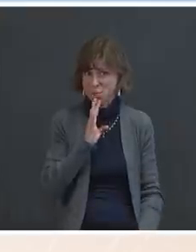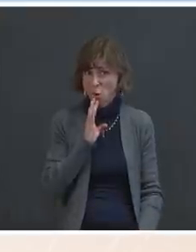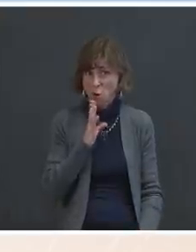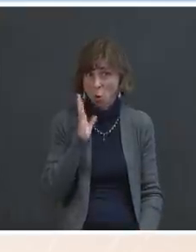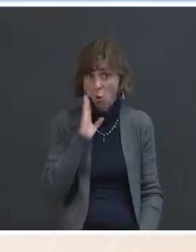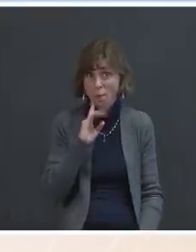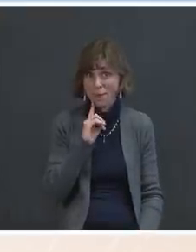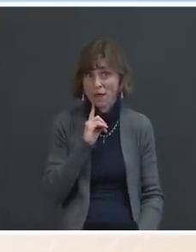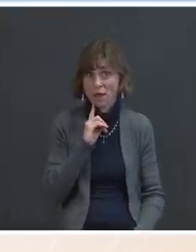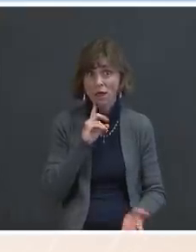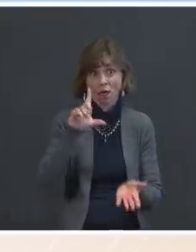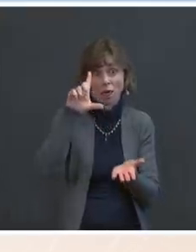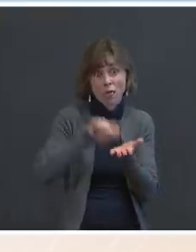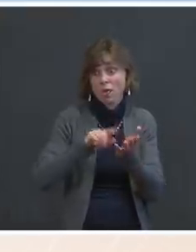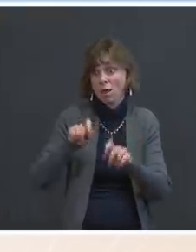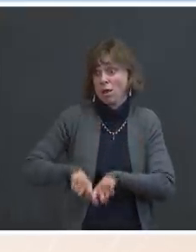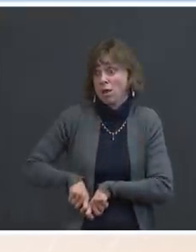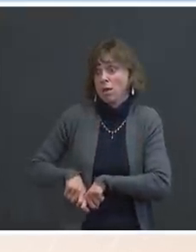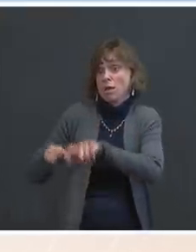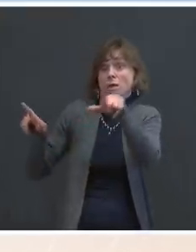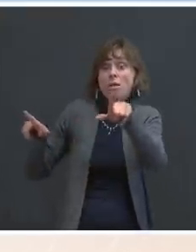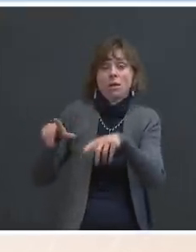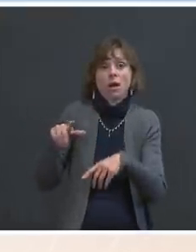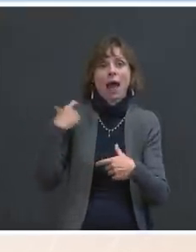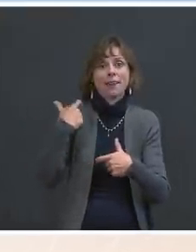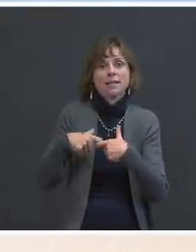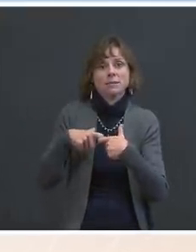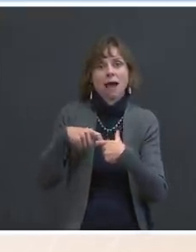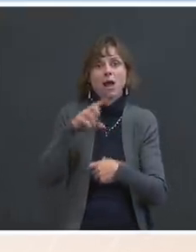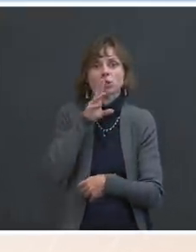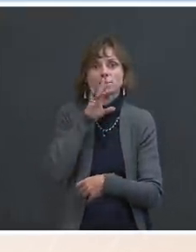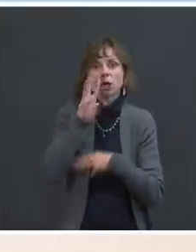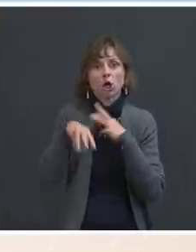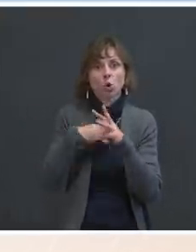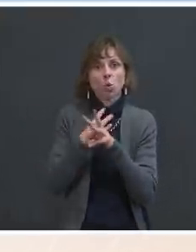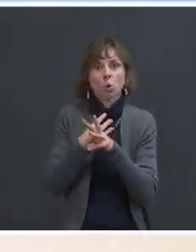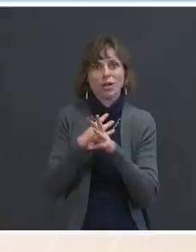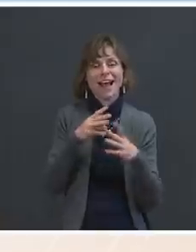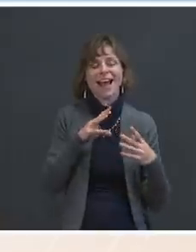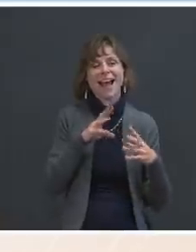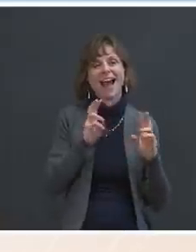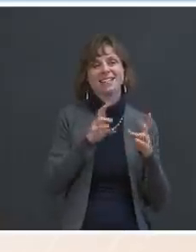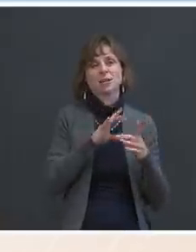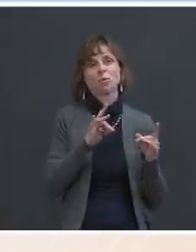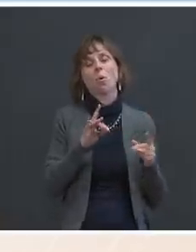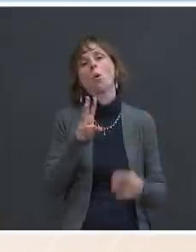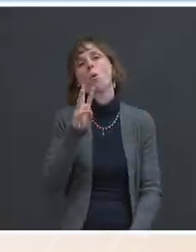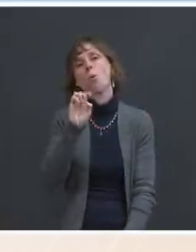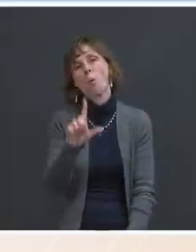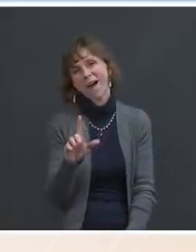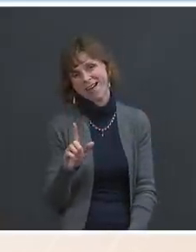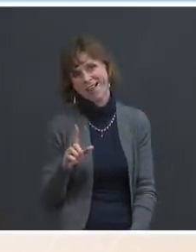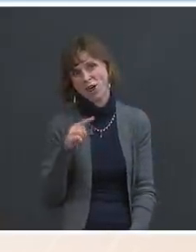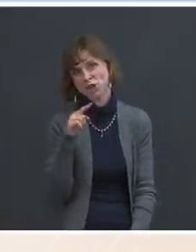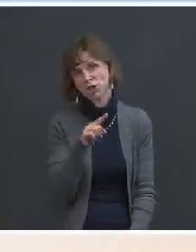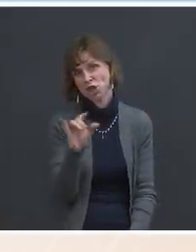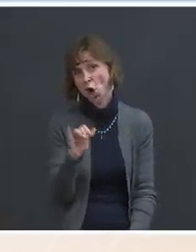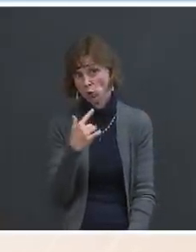and disseminated across the Spanish-speaking world as the message from the administration? Ms. Psaki: Well, given she also said that the border is closed,